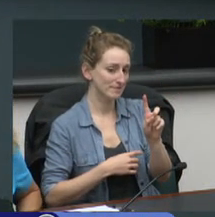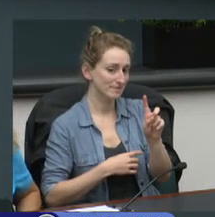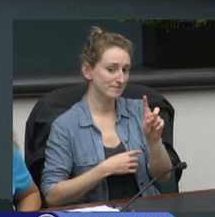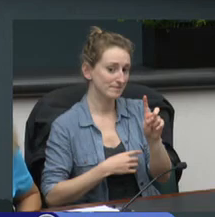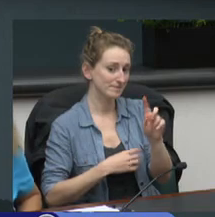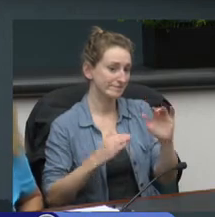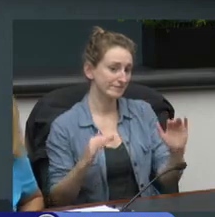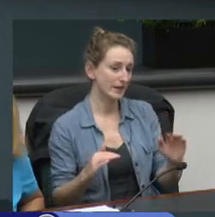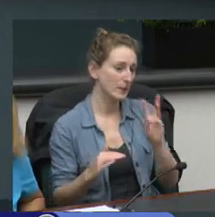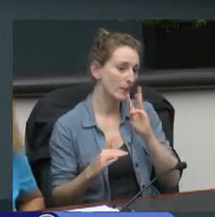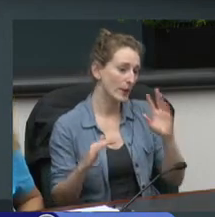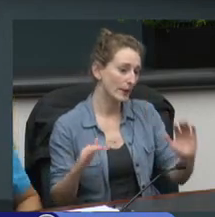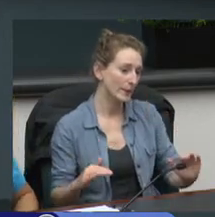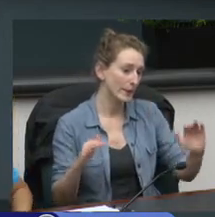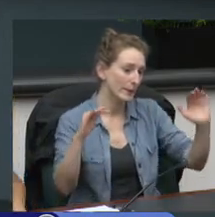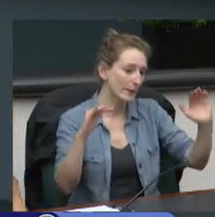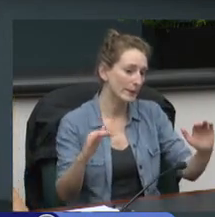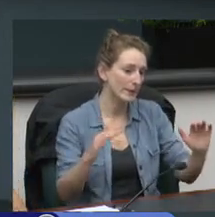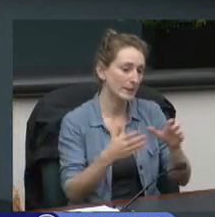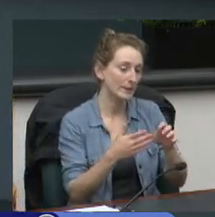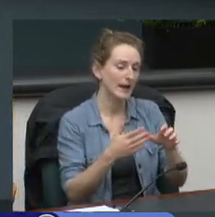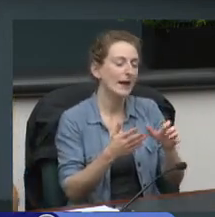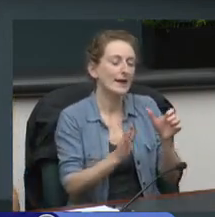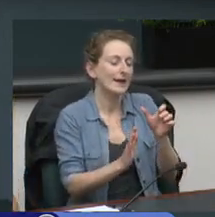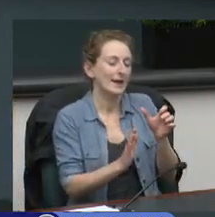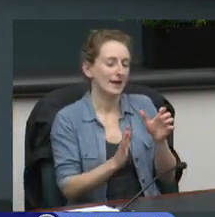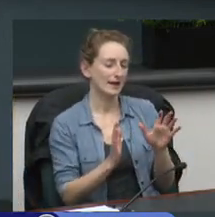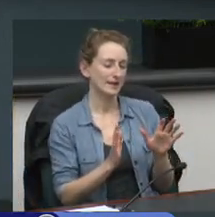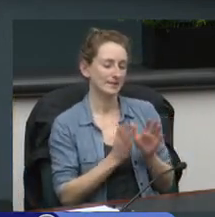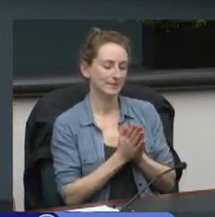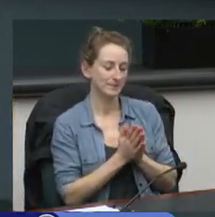I really I mean not questioning the whole thing so this is a change from